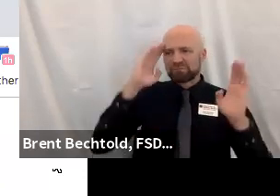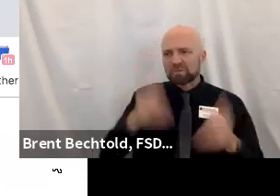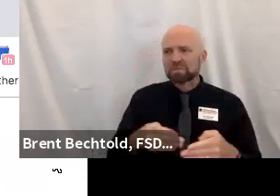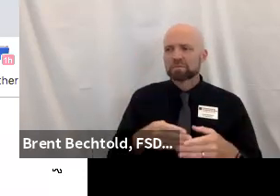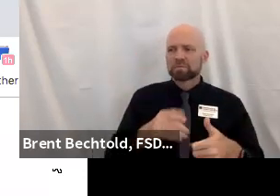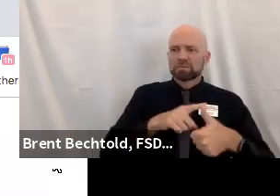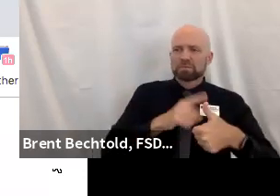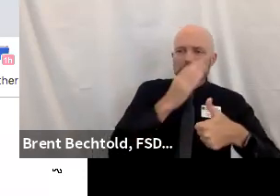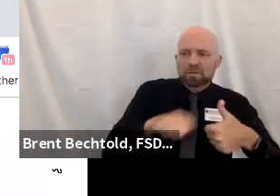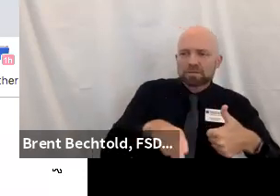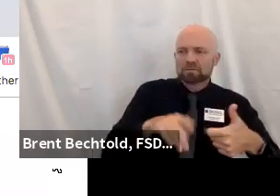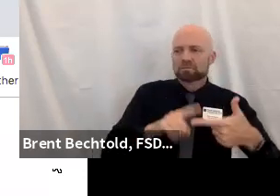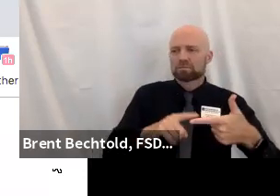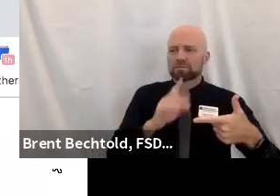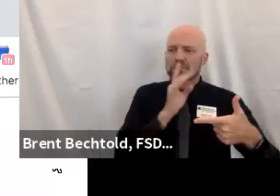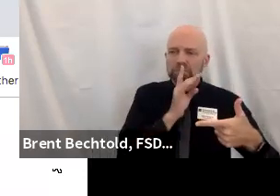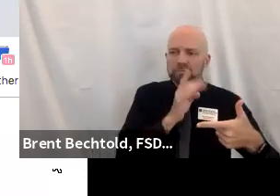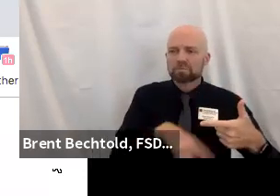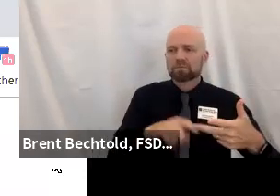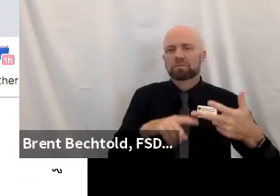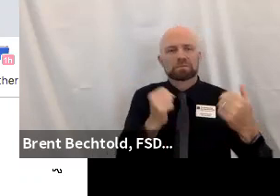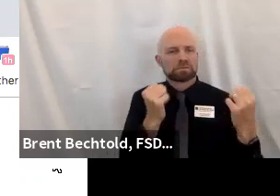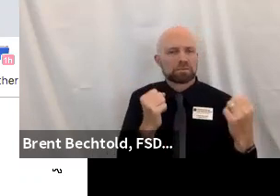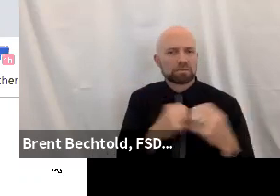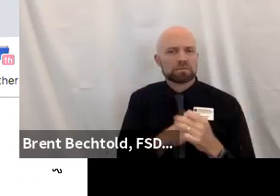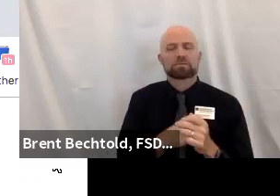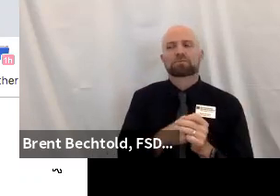2007. Her focus was on silent reading,